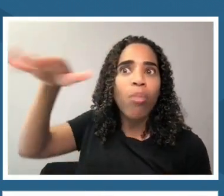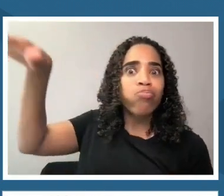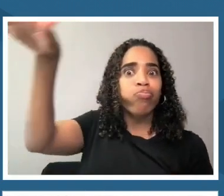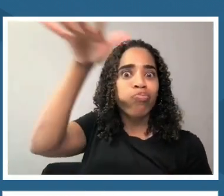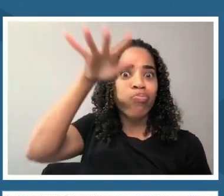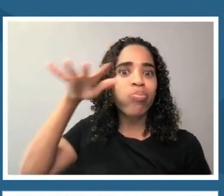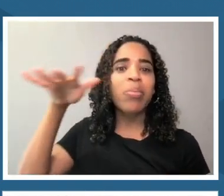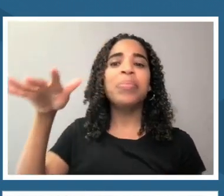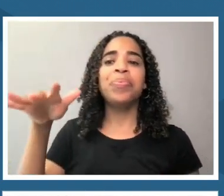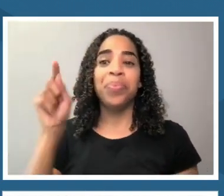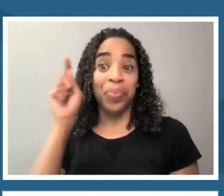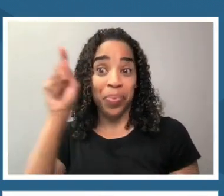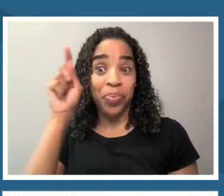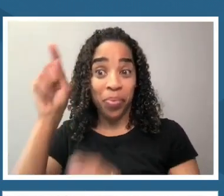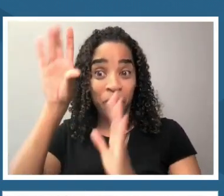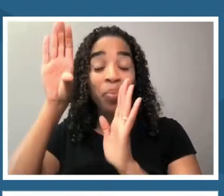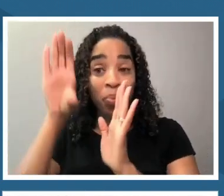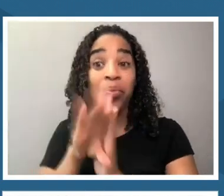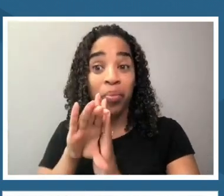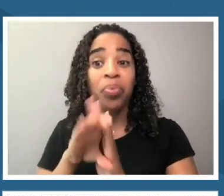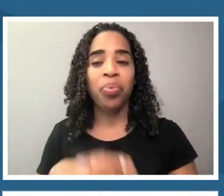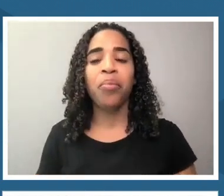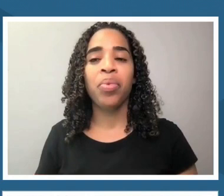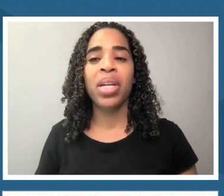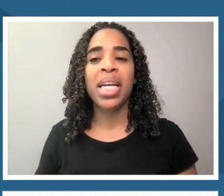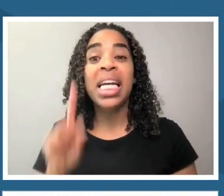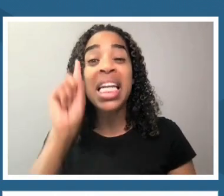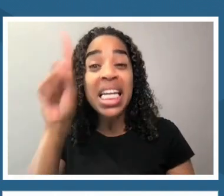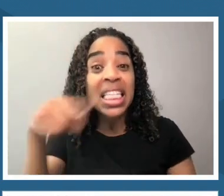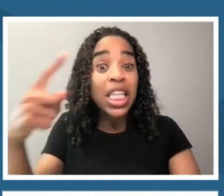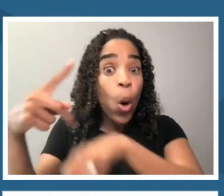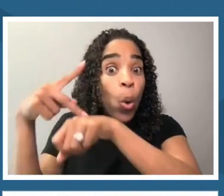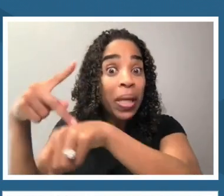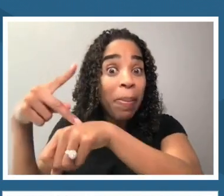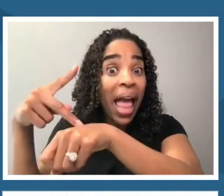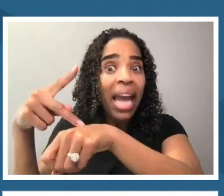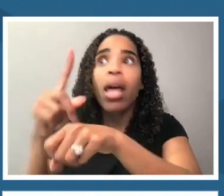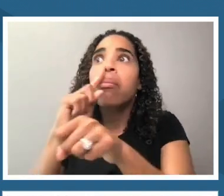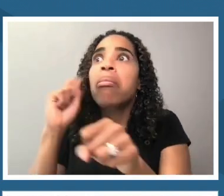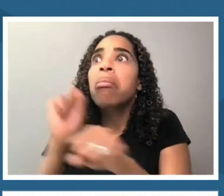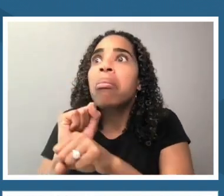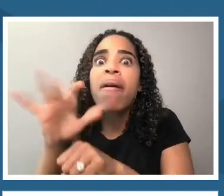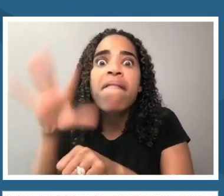uh contains the only planet where life